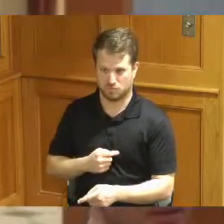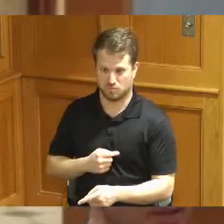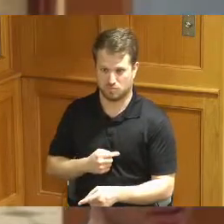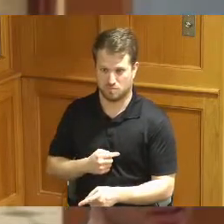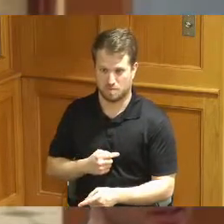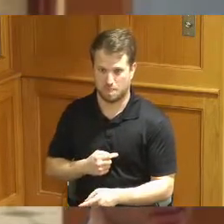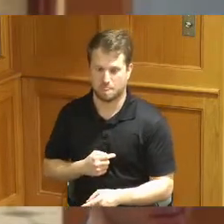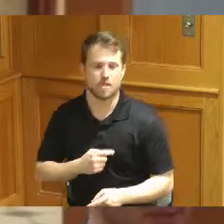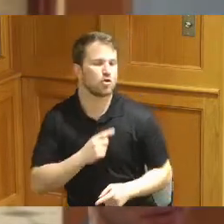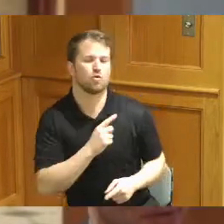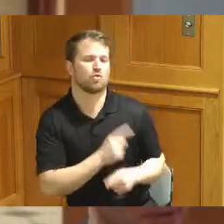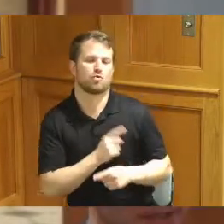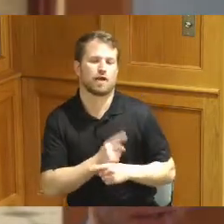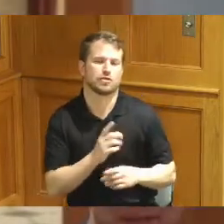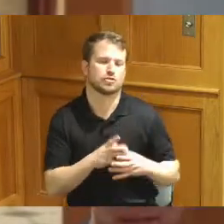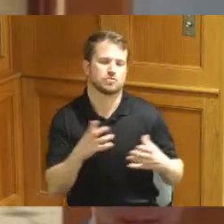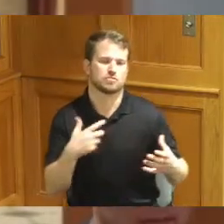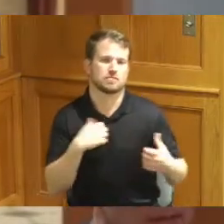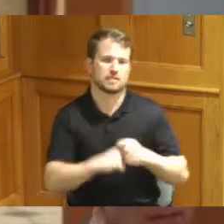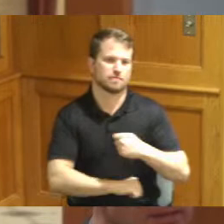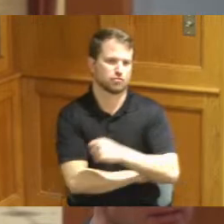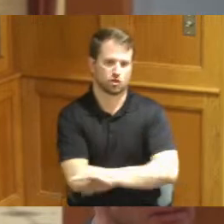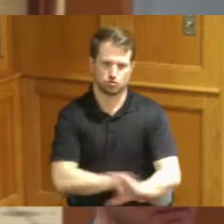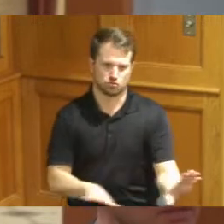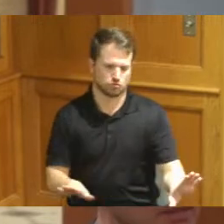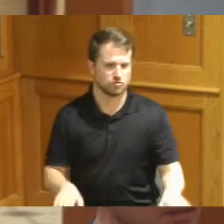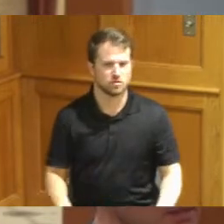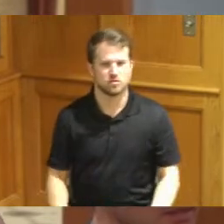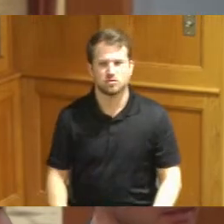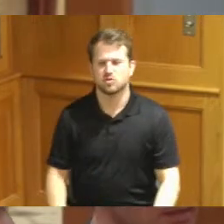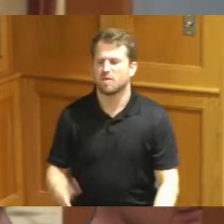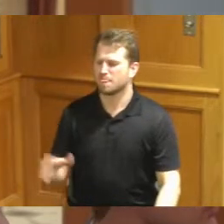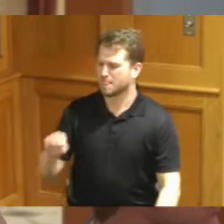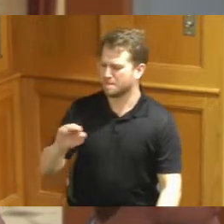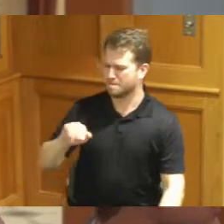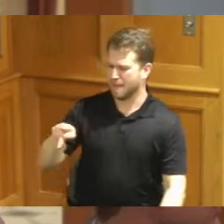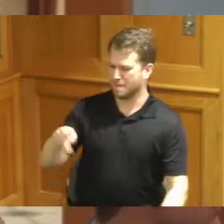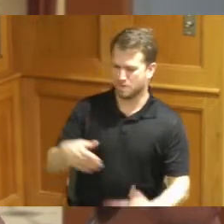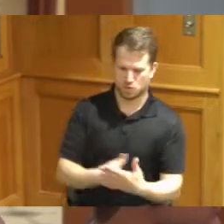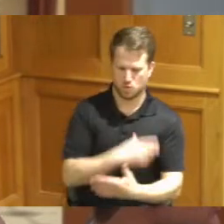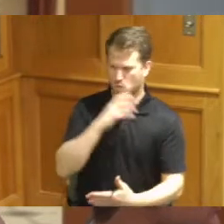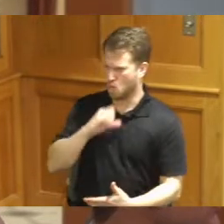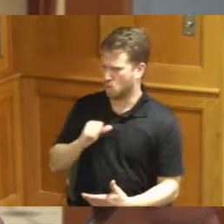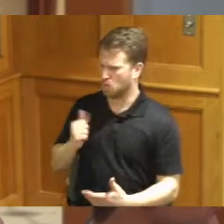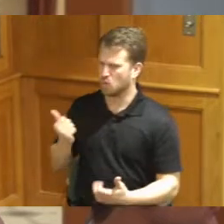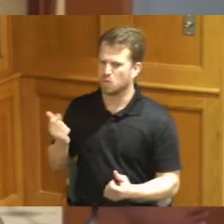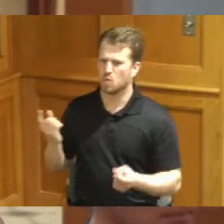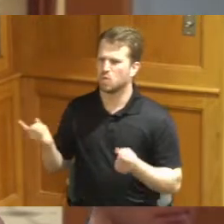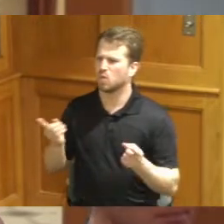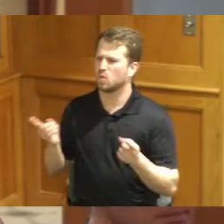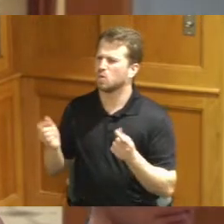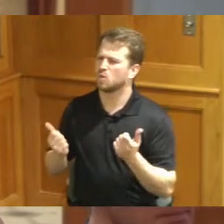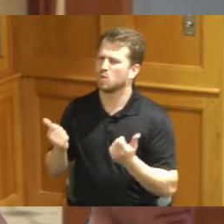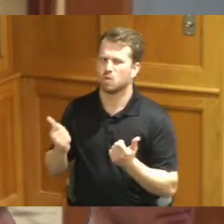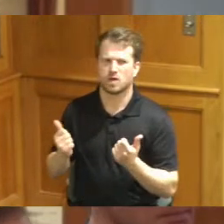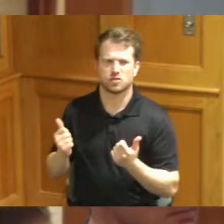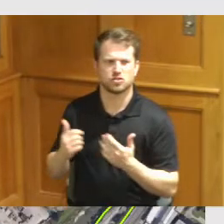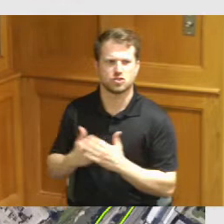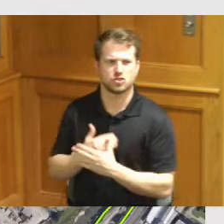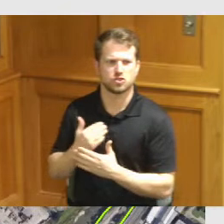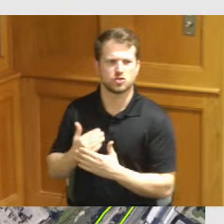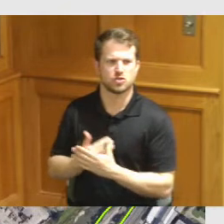so when you go you look at this map the new and the oh which one is the new ones on the left